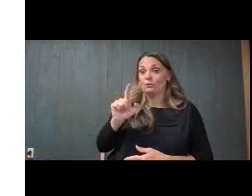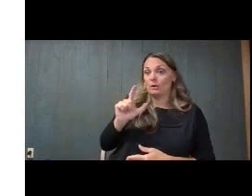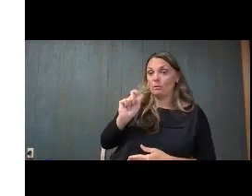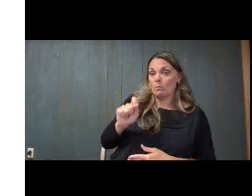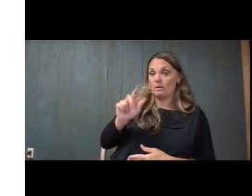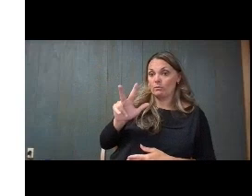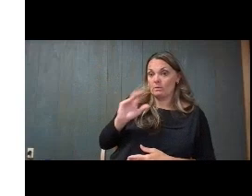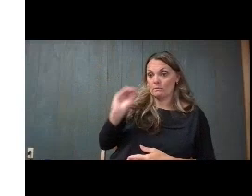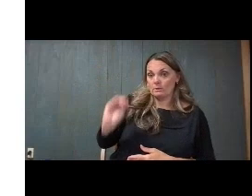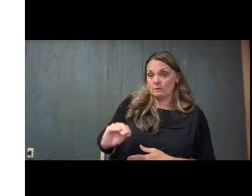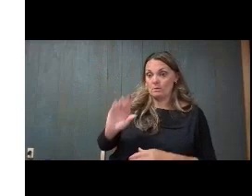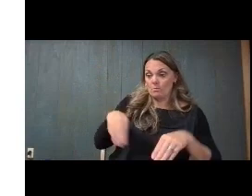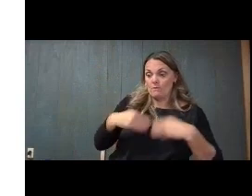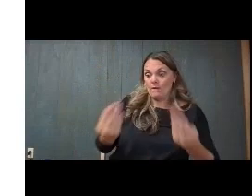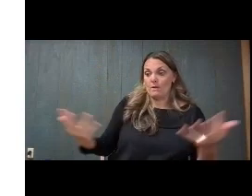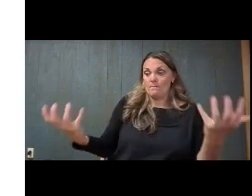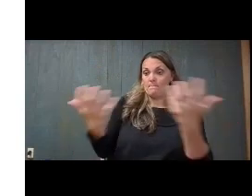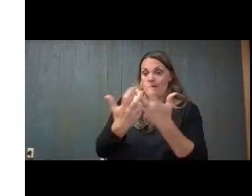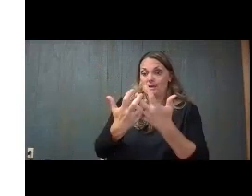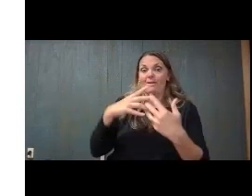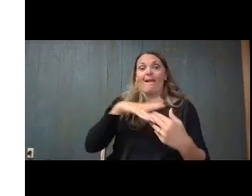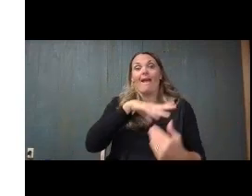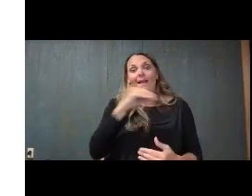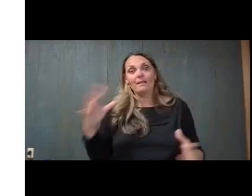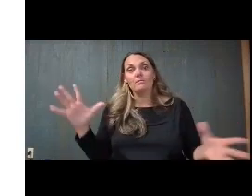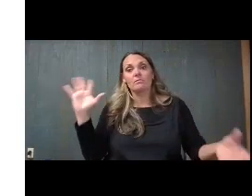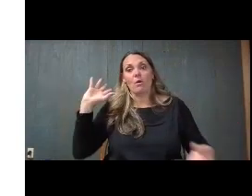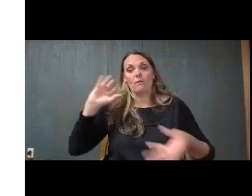provider match, and the overall four year project cost.